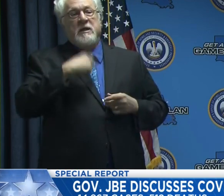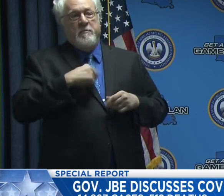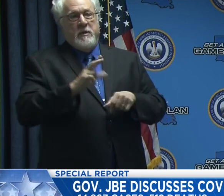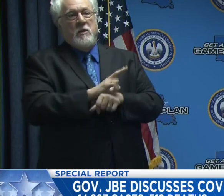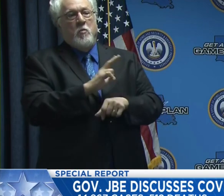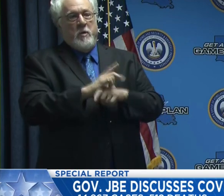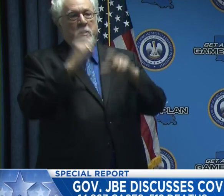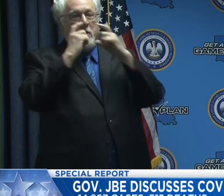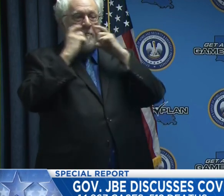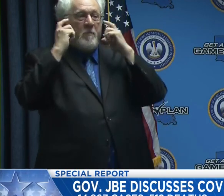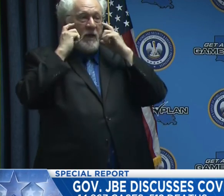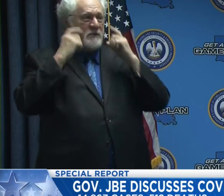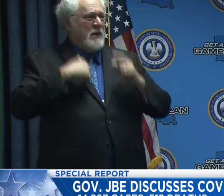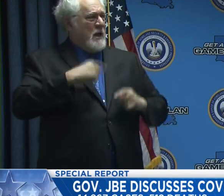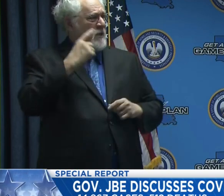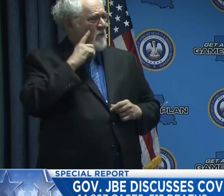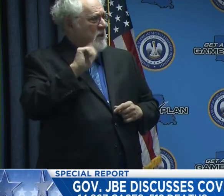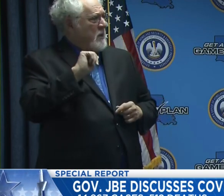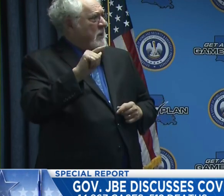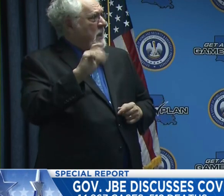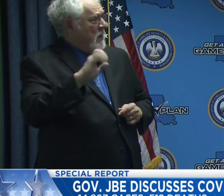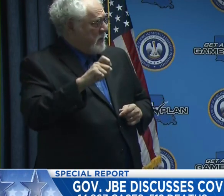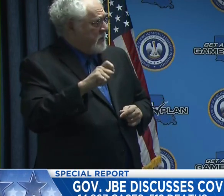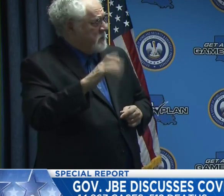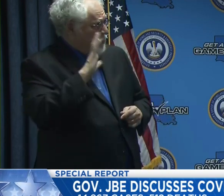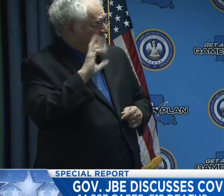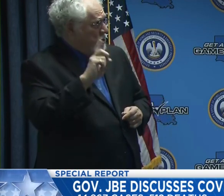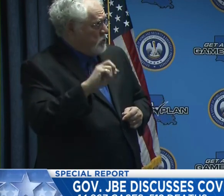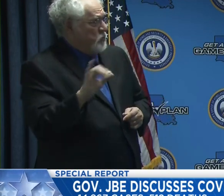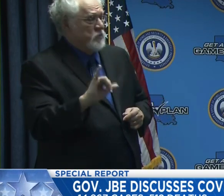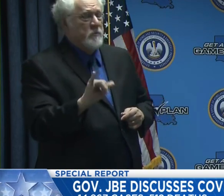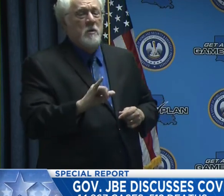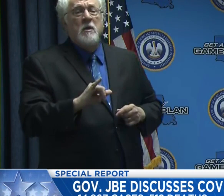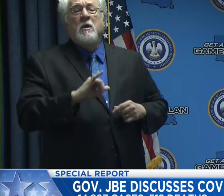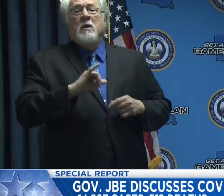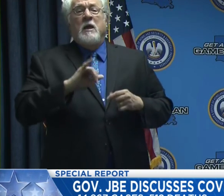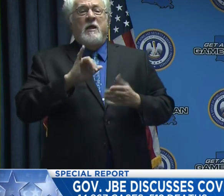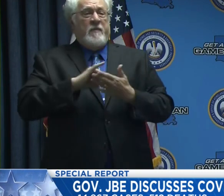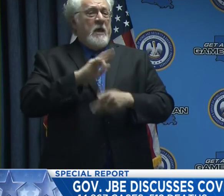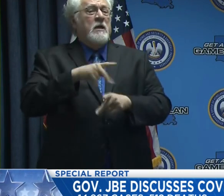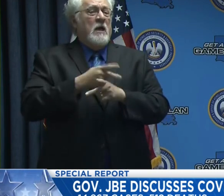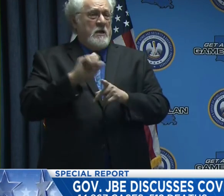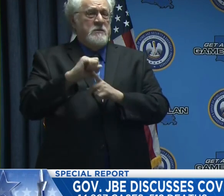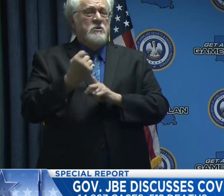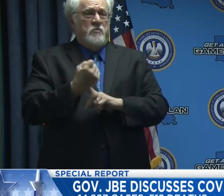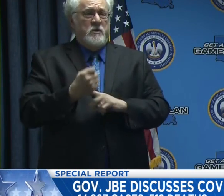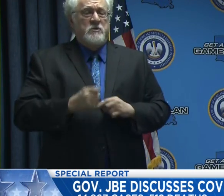LET'S SAY I'M GOING TO GO OUT AND LOOK AT -- YOU WILL SEE ME IN A MASK.